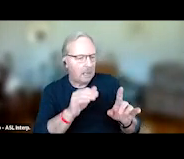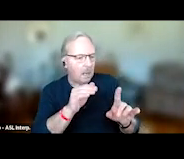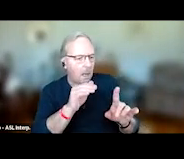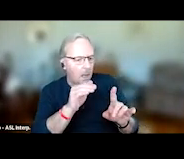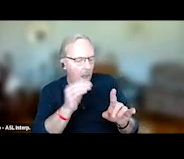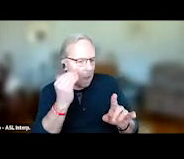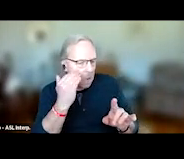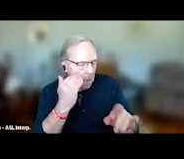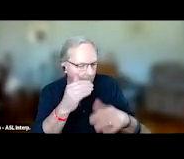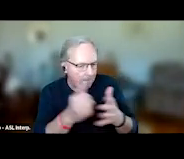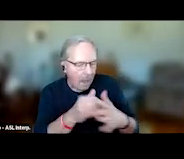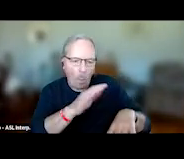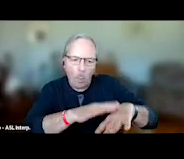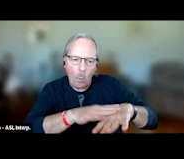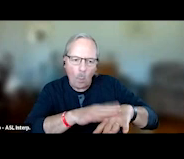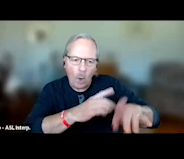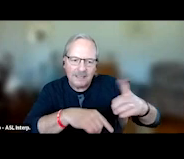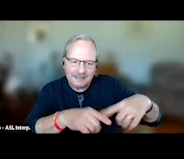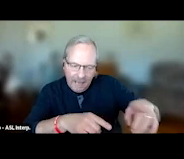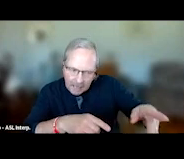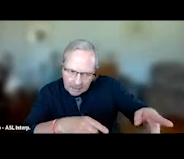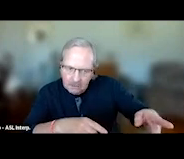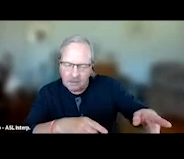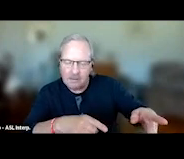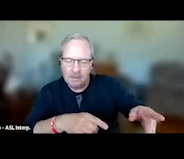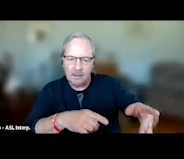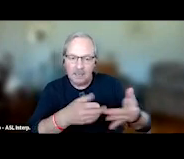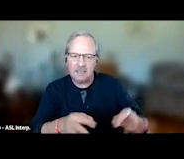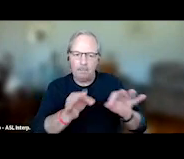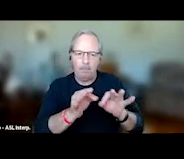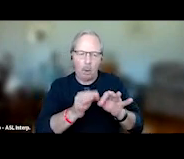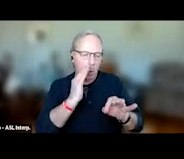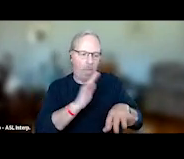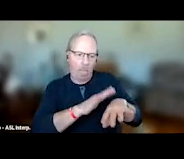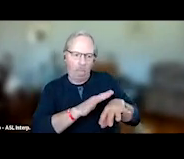So, excuse me, it's important to be aware of any warning signs of potential agitation,